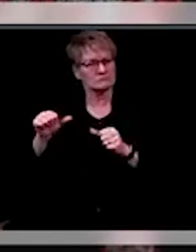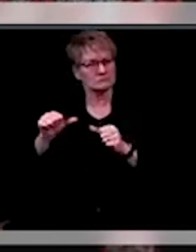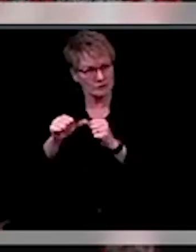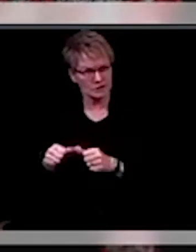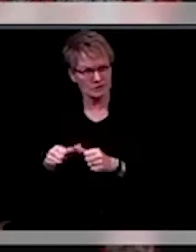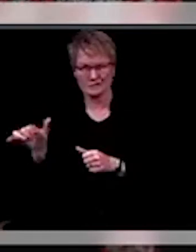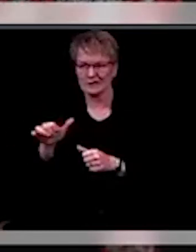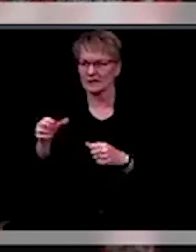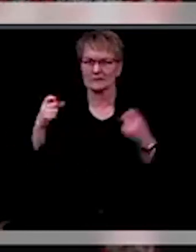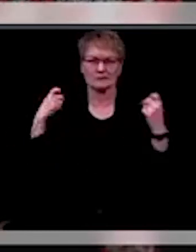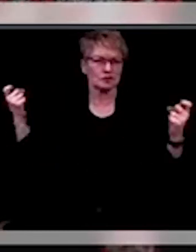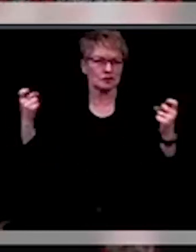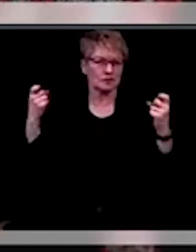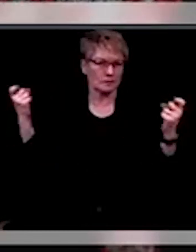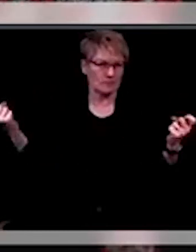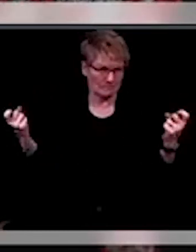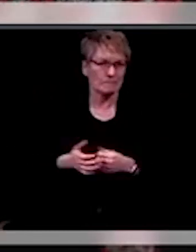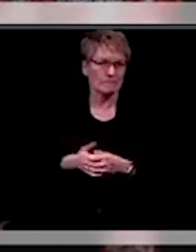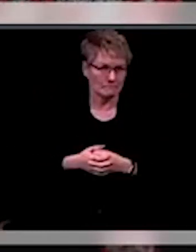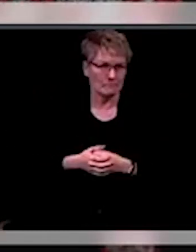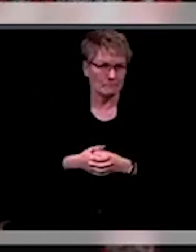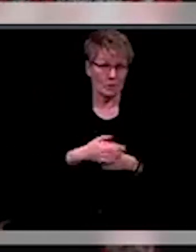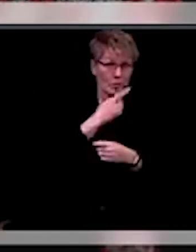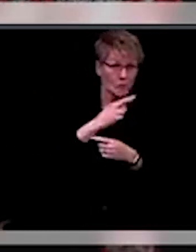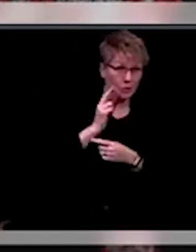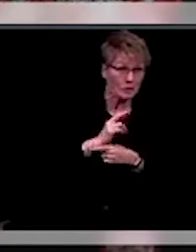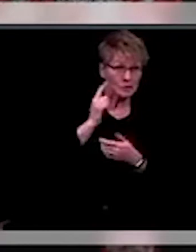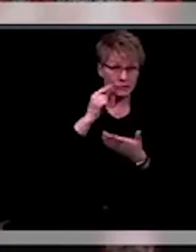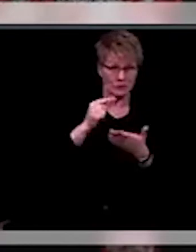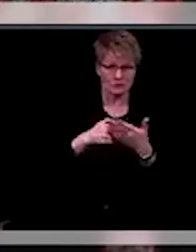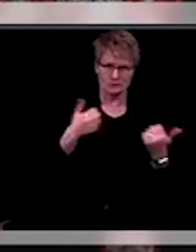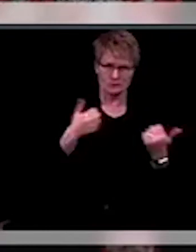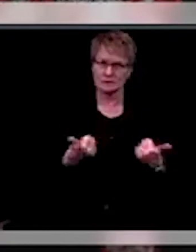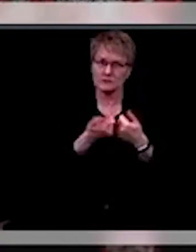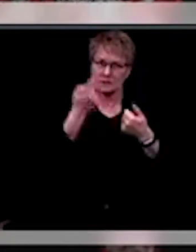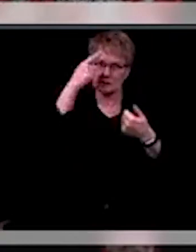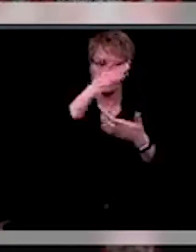and our restaurants. We recognize that it's challenging for some restaurants to go outside.